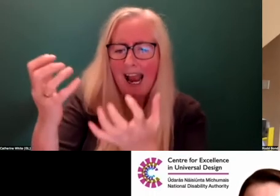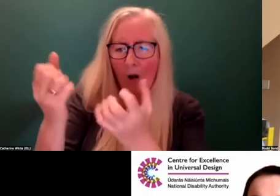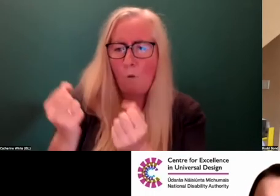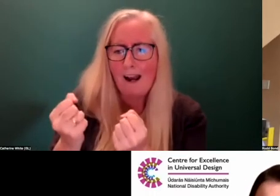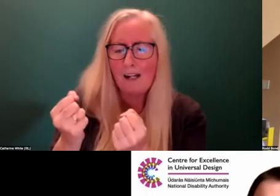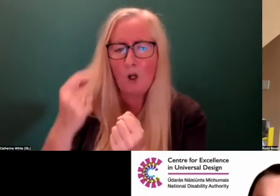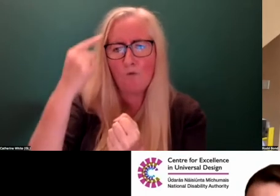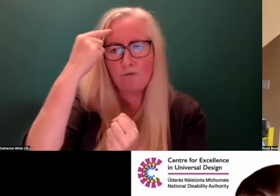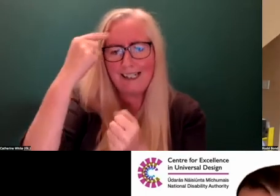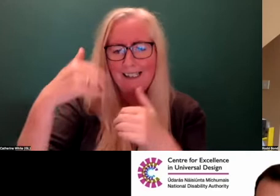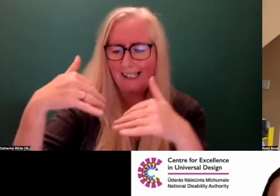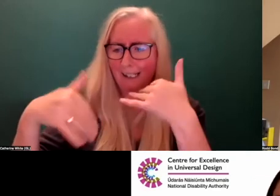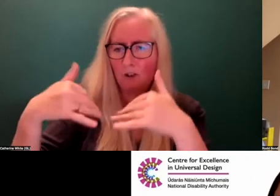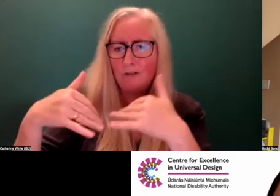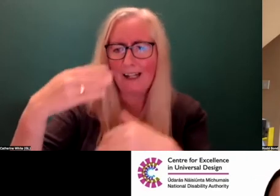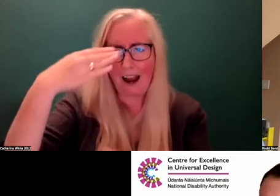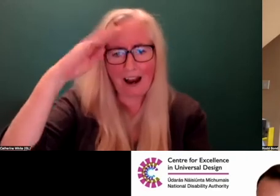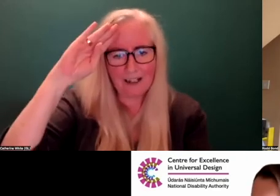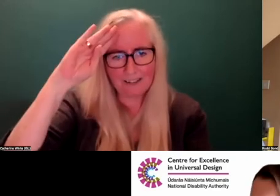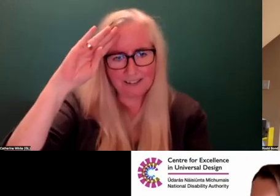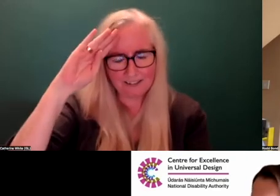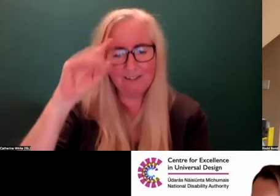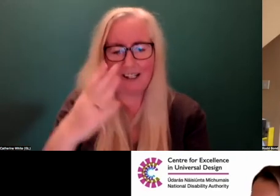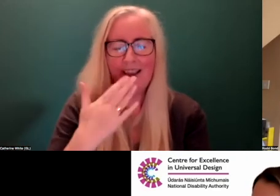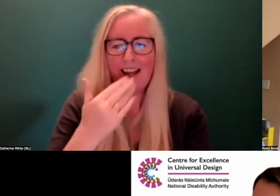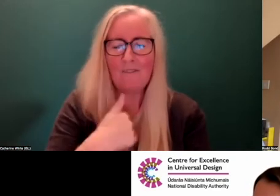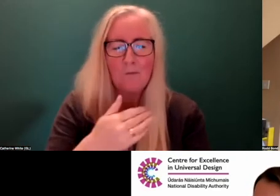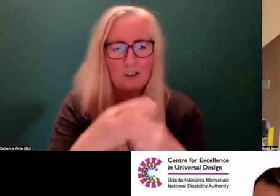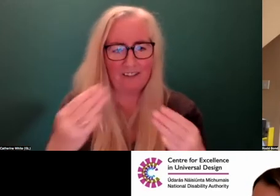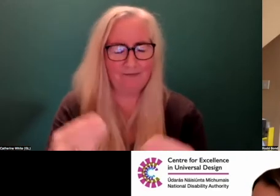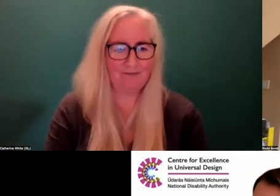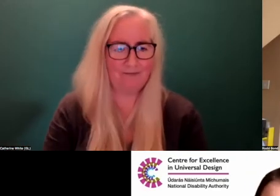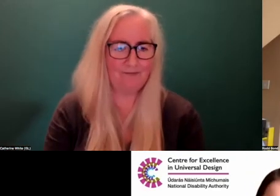Acquired Brain Injuries Ireland, ABI. >> Thanks very much.